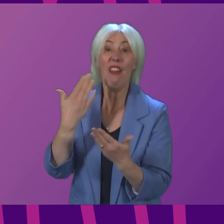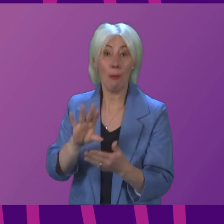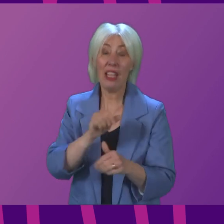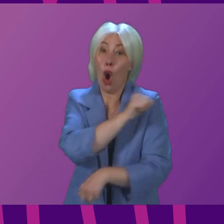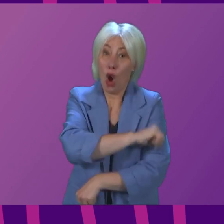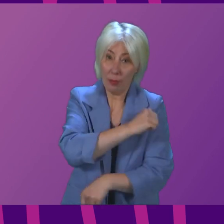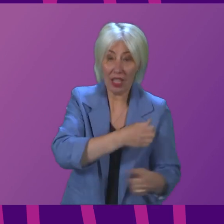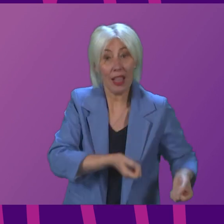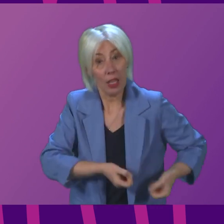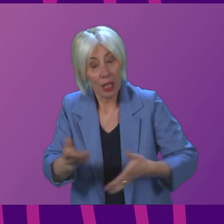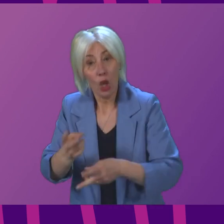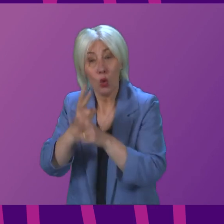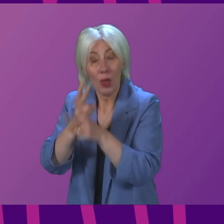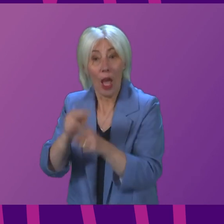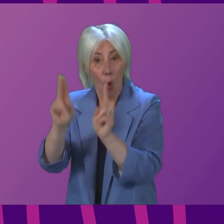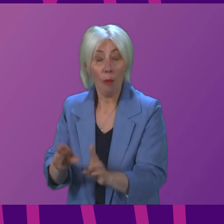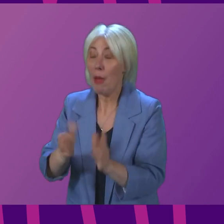even if they did not have symptoms.